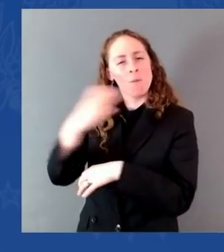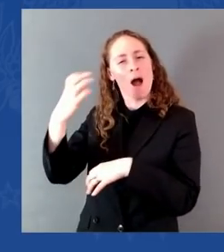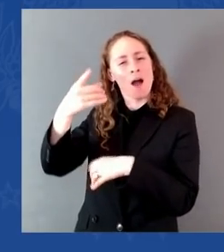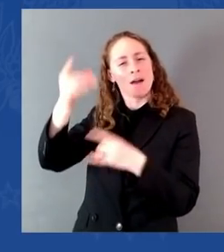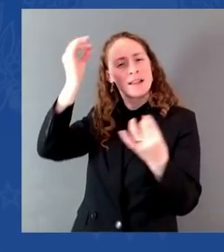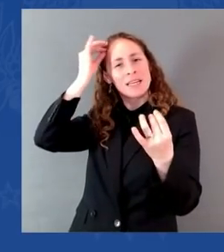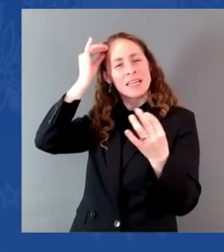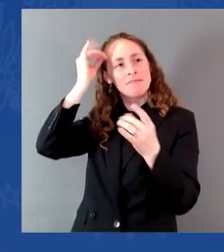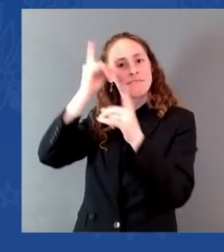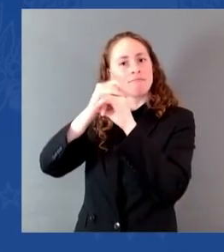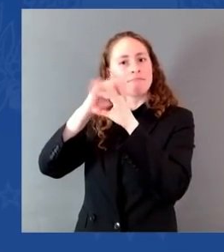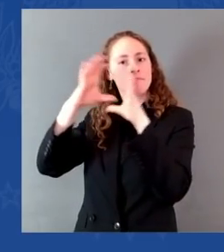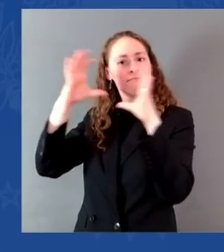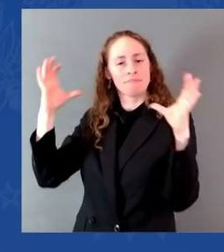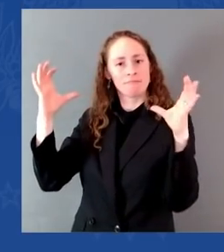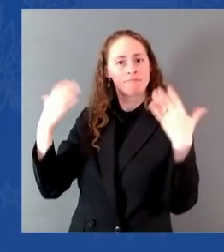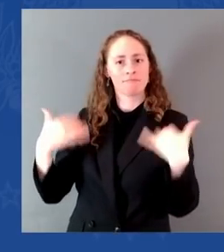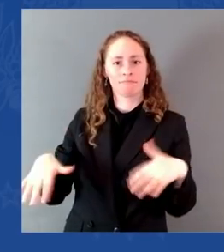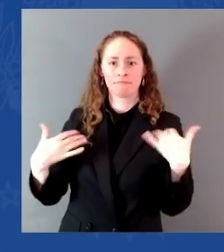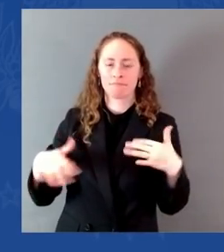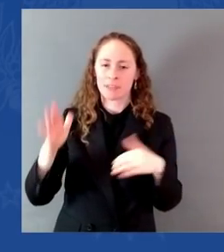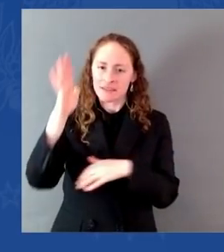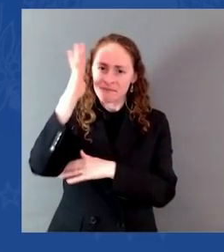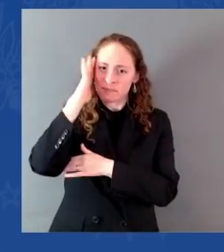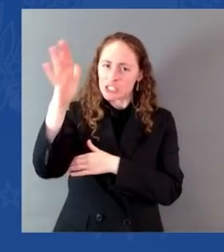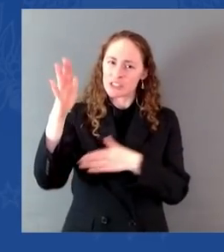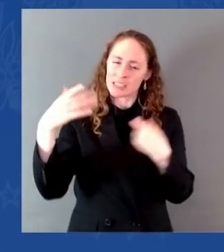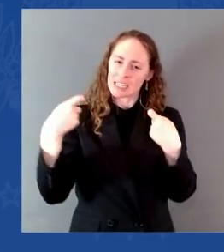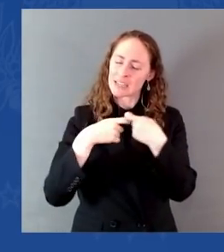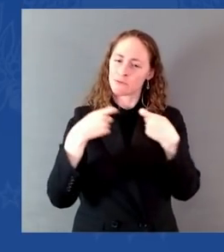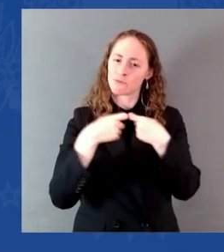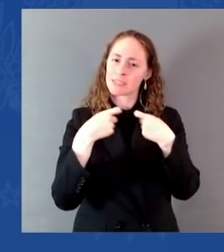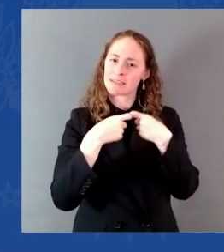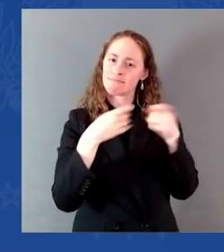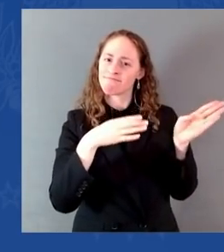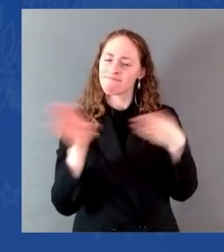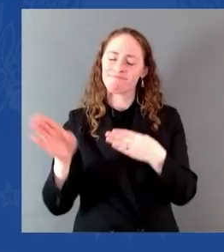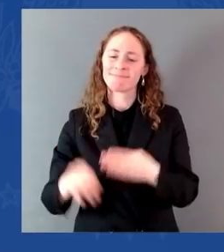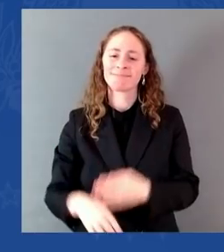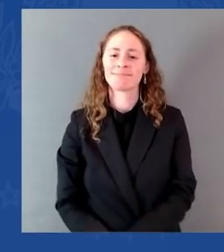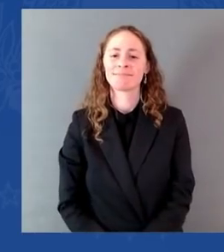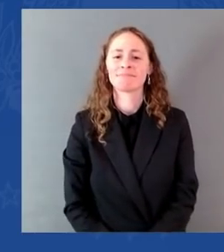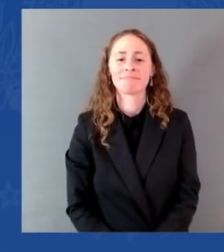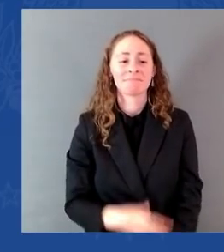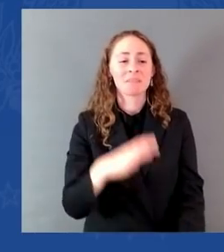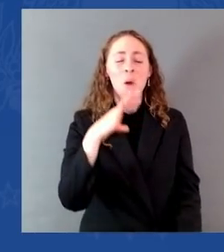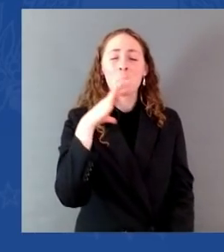getting more people where they're trying to go more safely, faster, cleaner, like what you're doing here